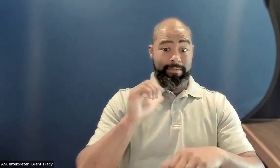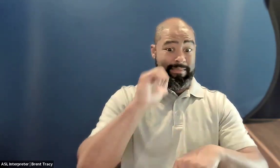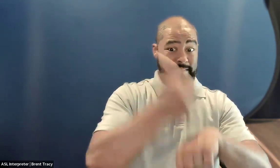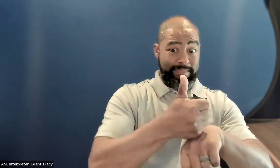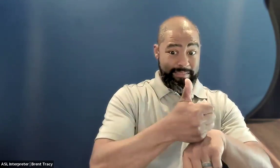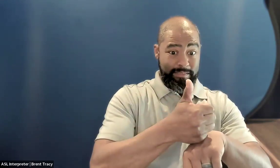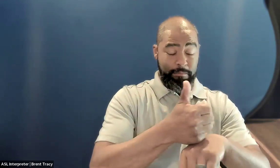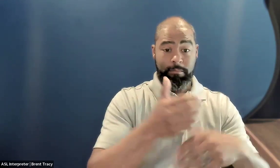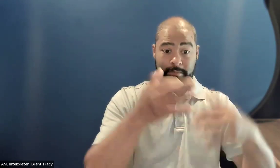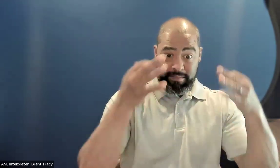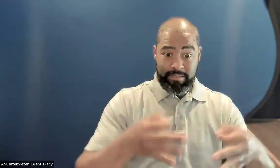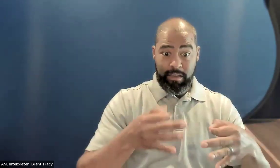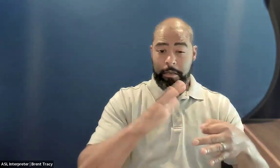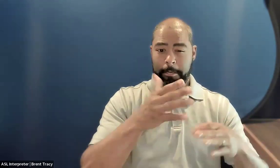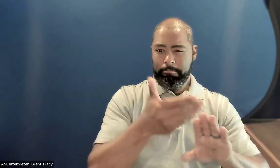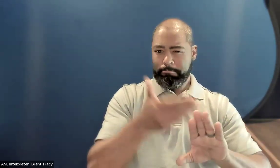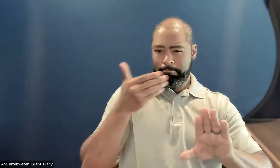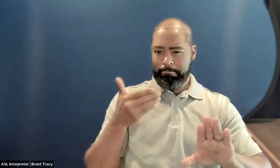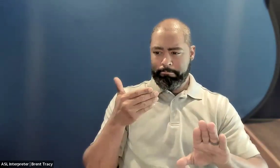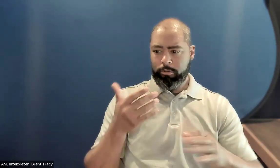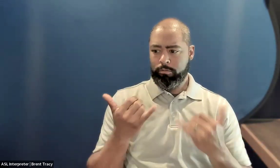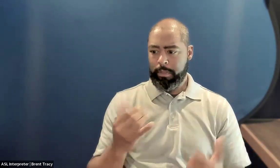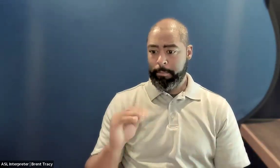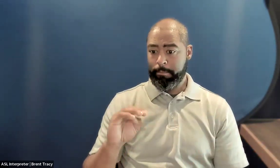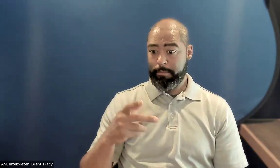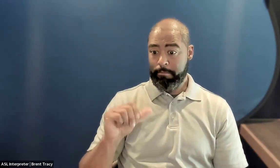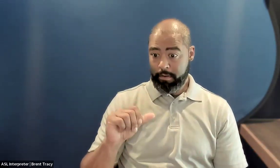Maple process, the key ones being on or off site flood